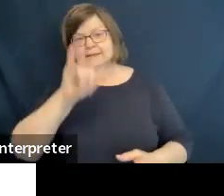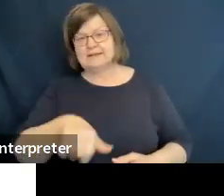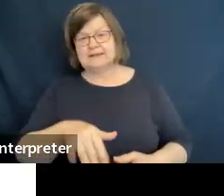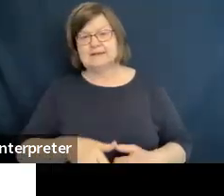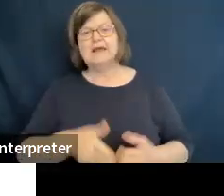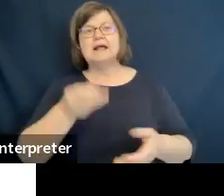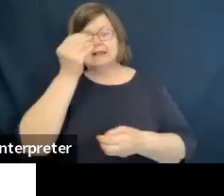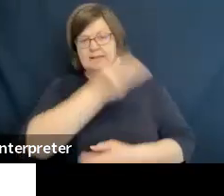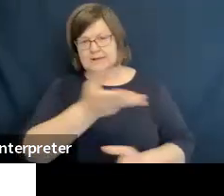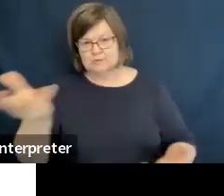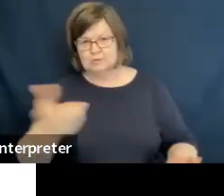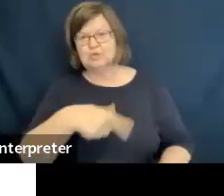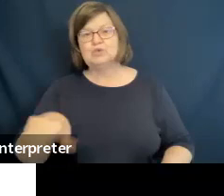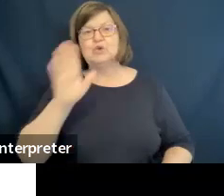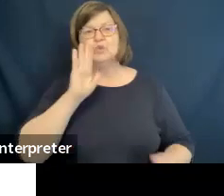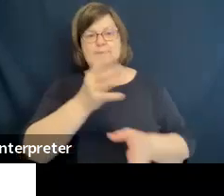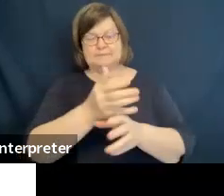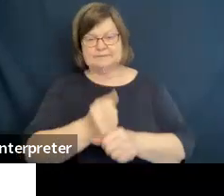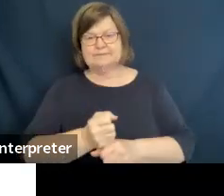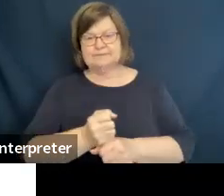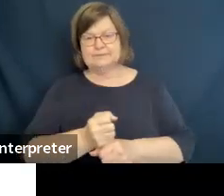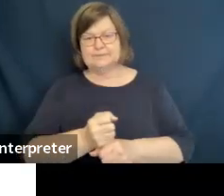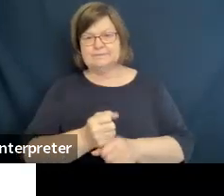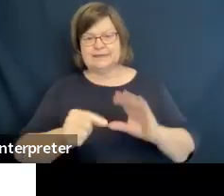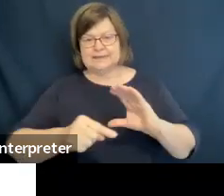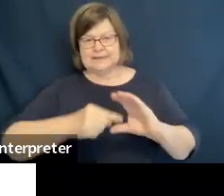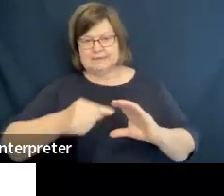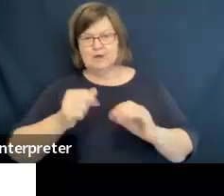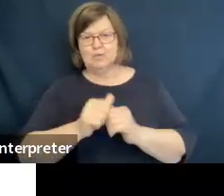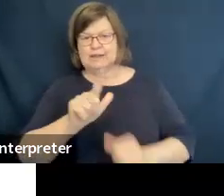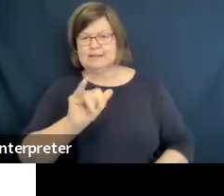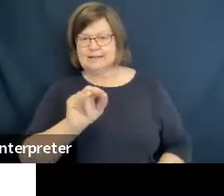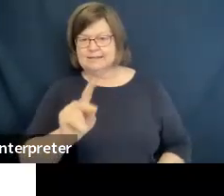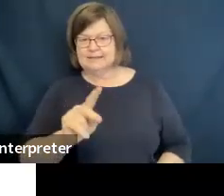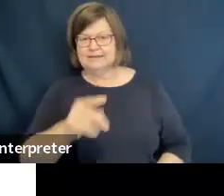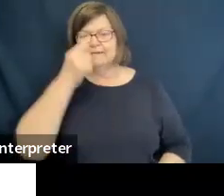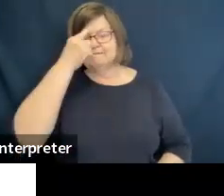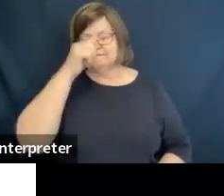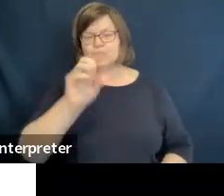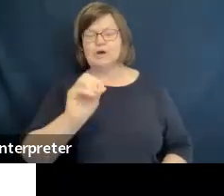that you will be receiving an email with a link to an online session evaluation. You